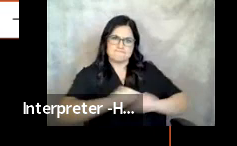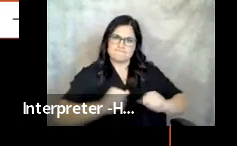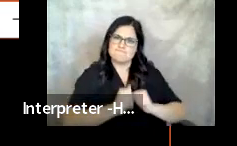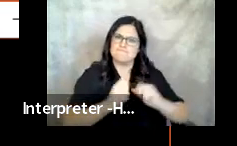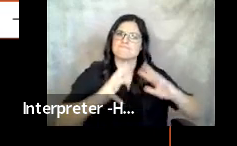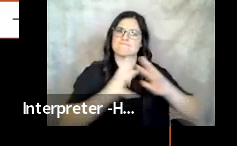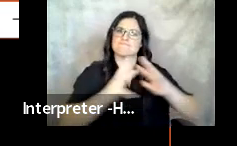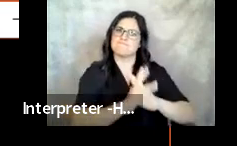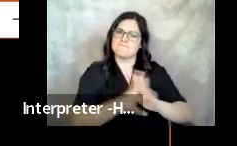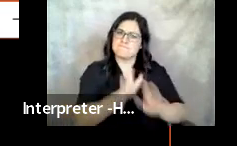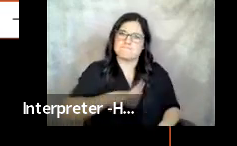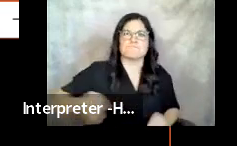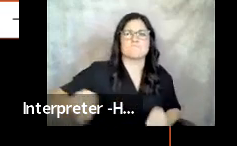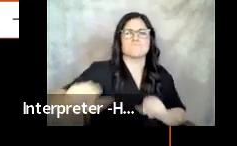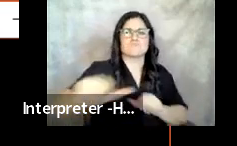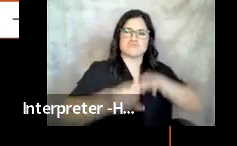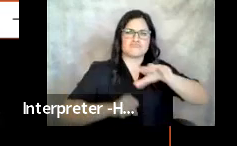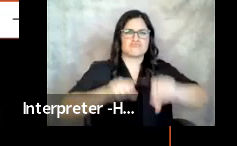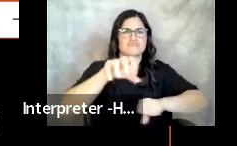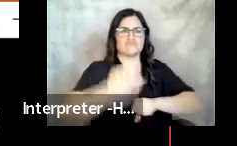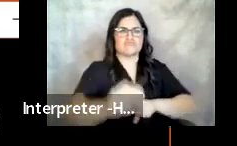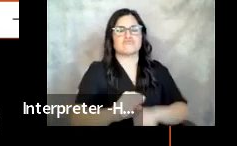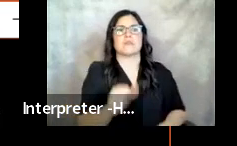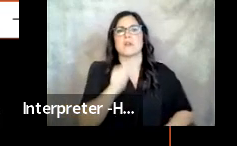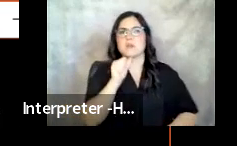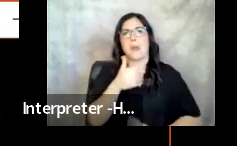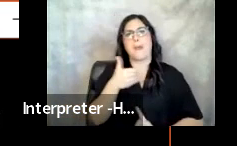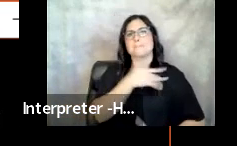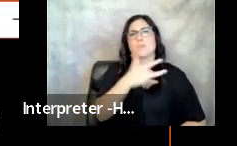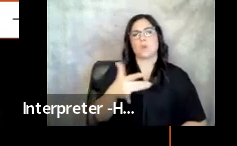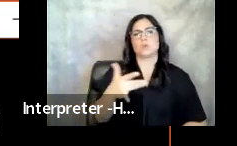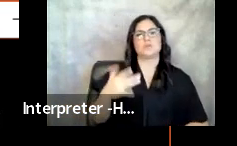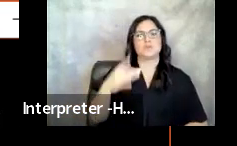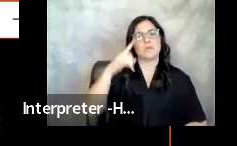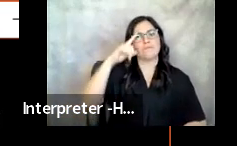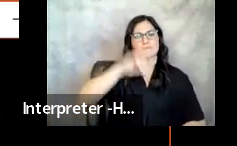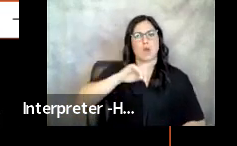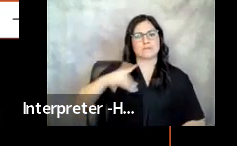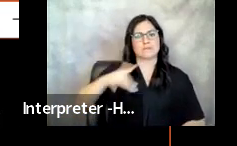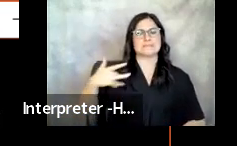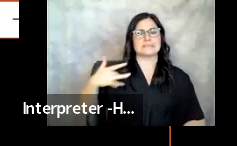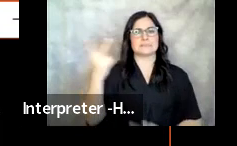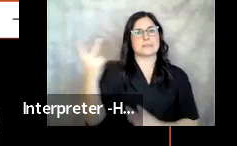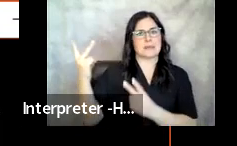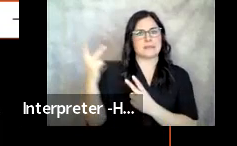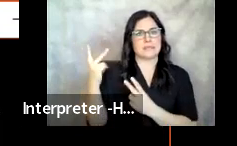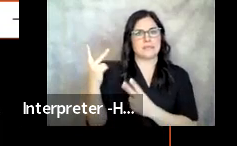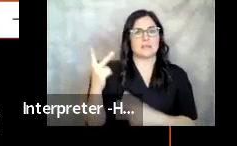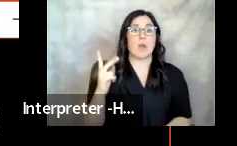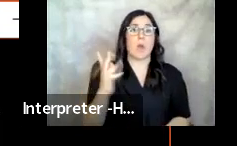Lands are not prone to false sentimentality. The most ultimately righteous of all wars.